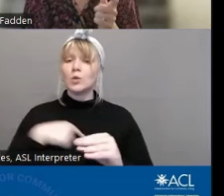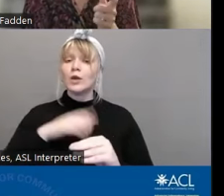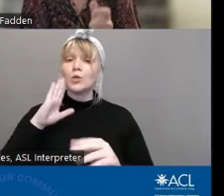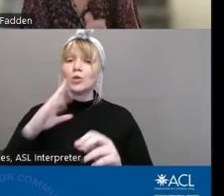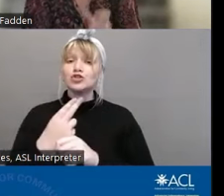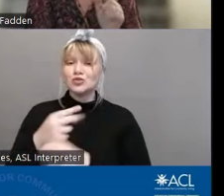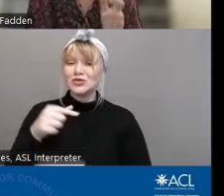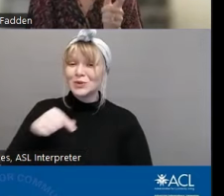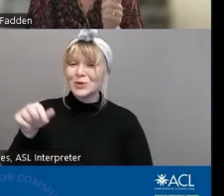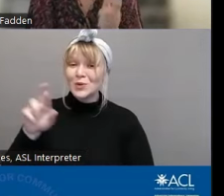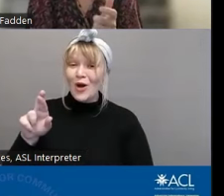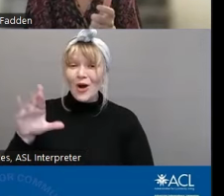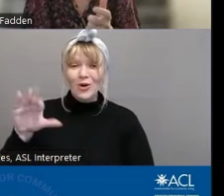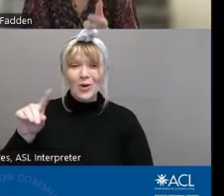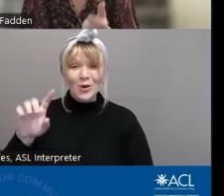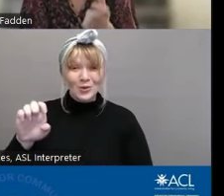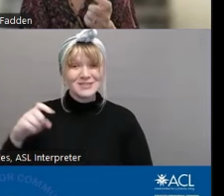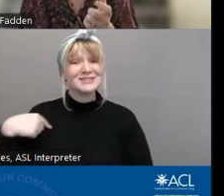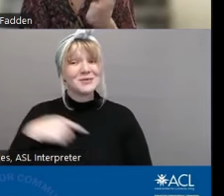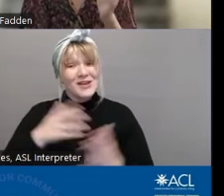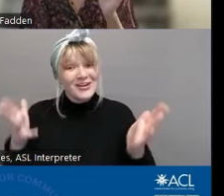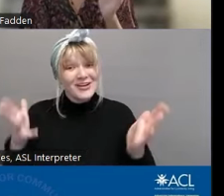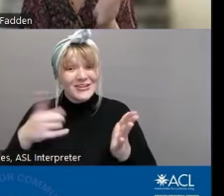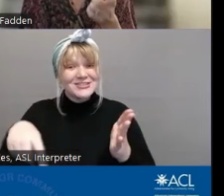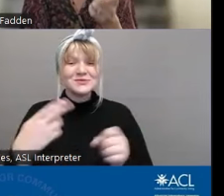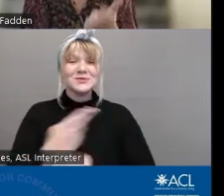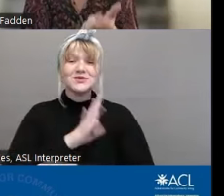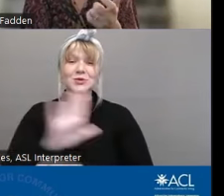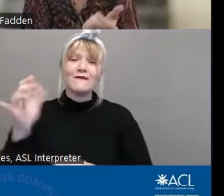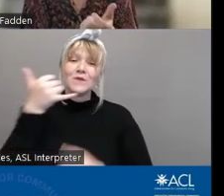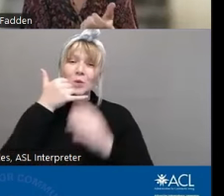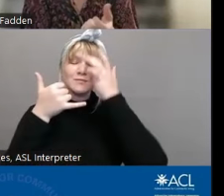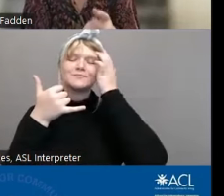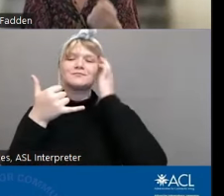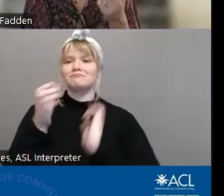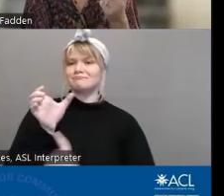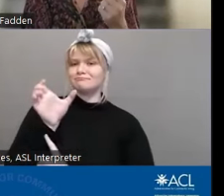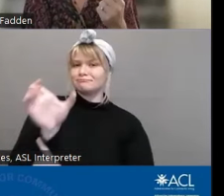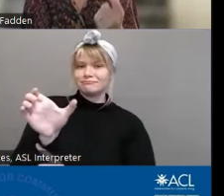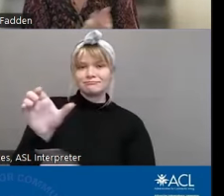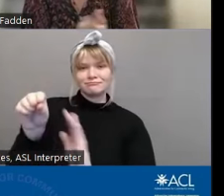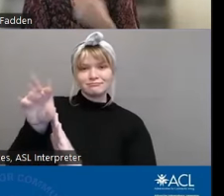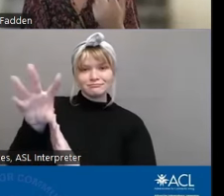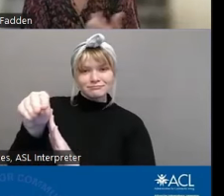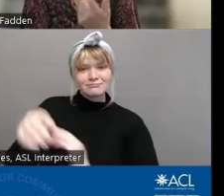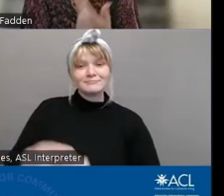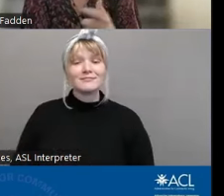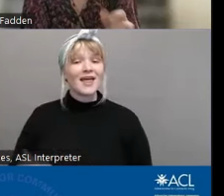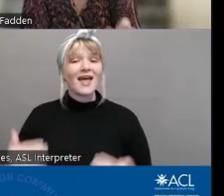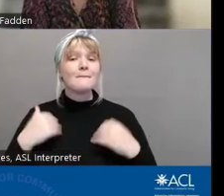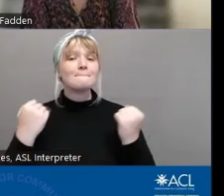We encourage you to do so. There will be clickable links in the chat that we will share with you as well.